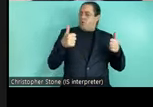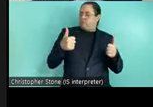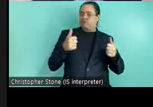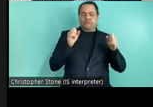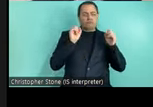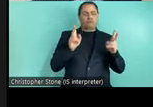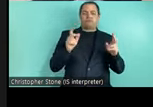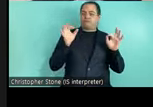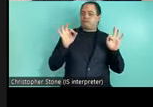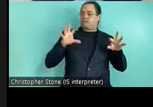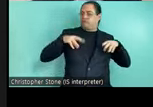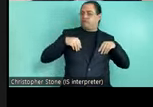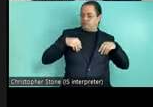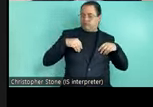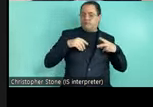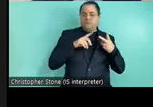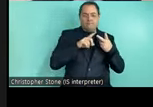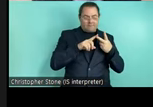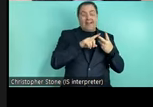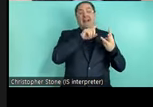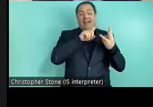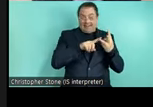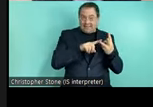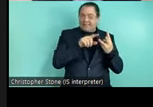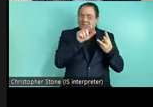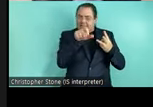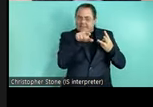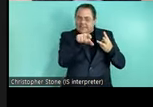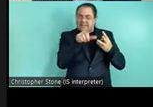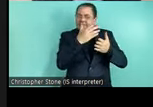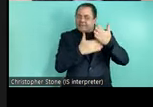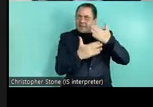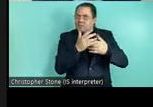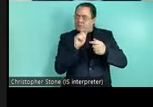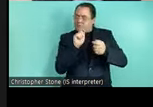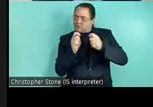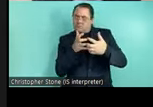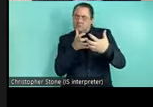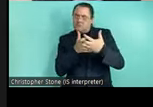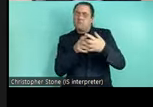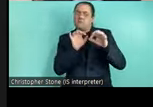to understand this specific nature of disability and created a level of accommodation. That